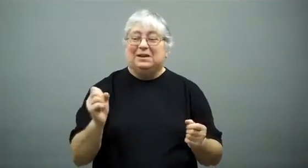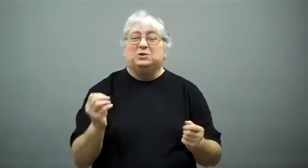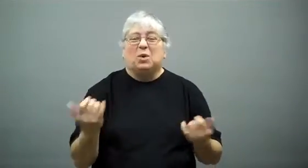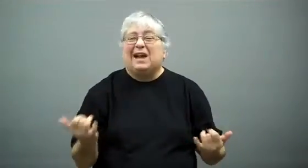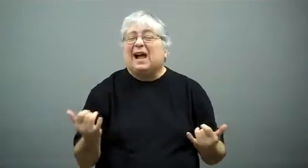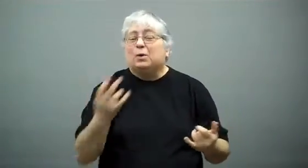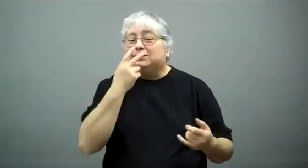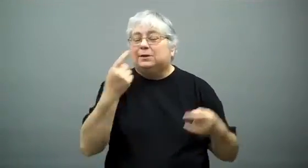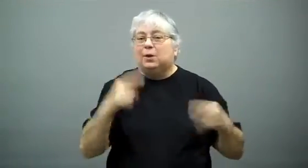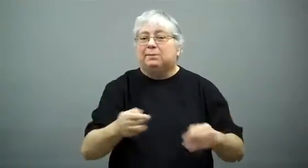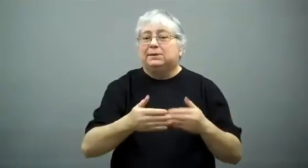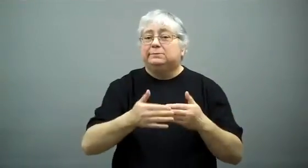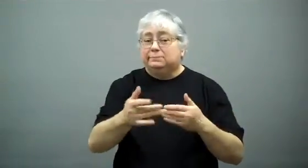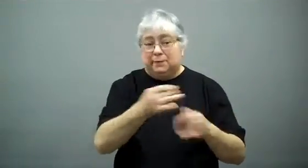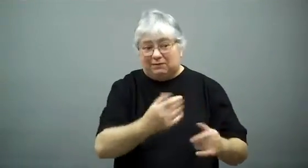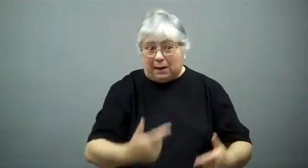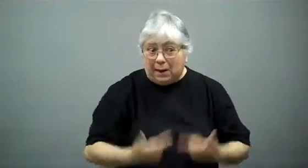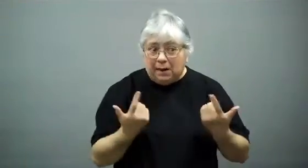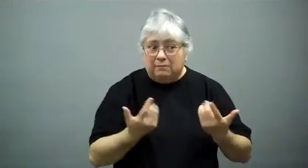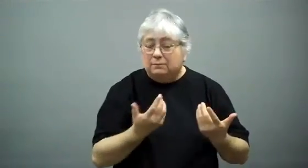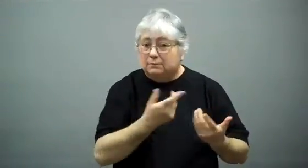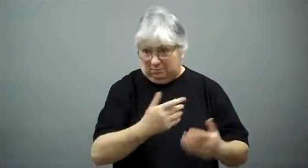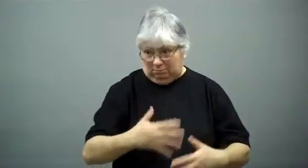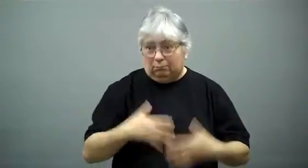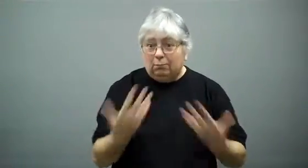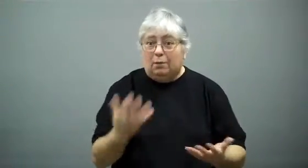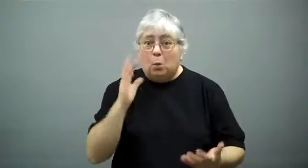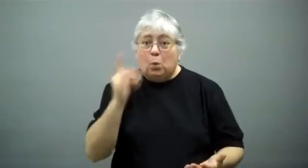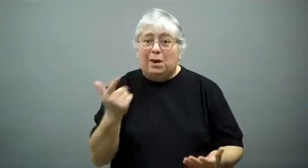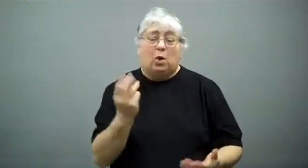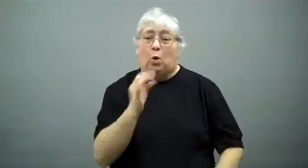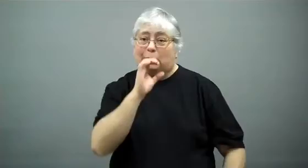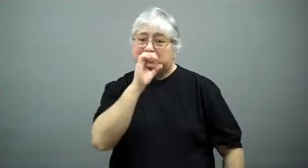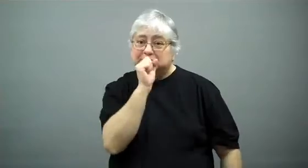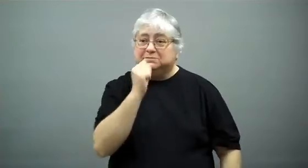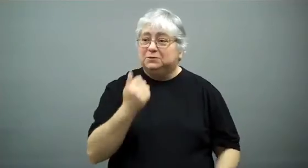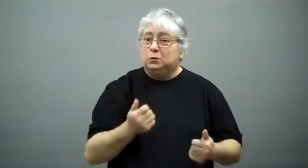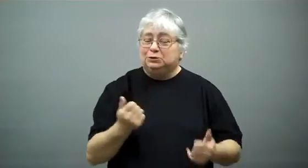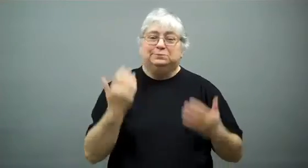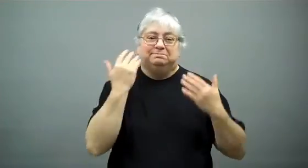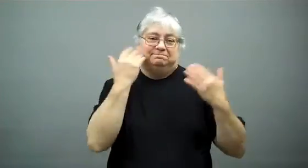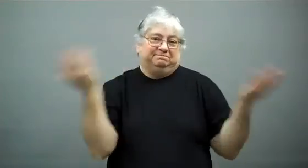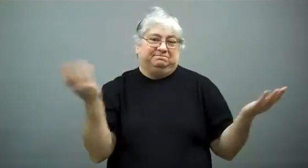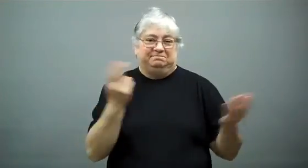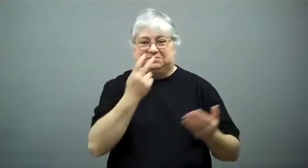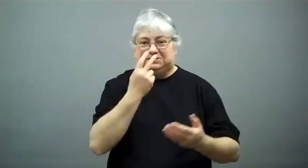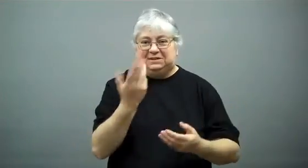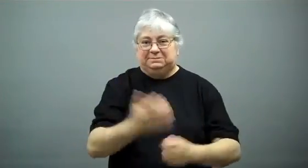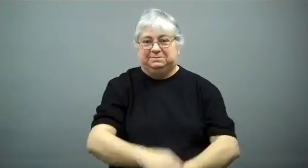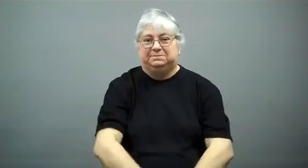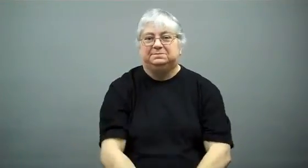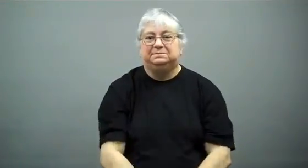We'll see what develops. Will he live, and will he talk, or not?